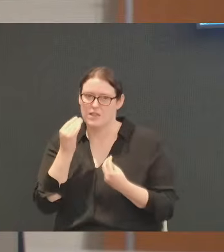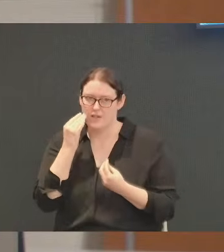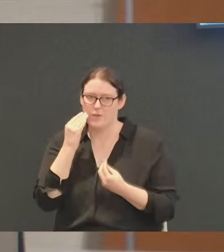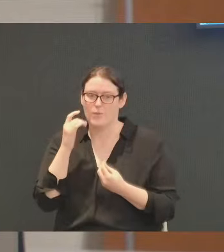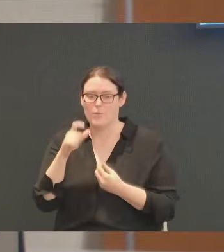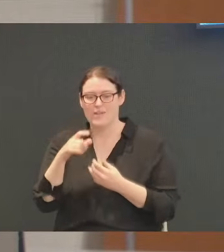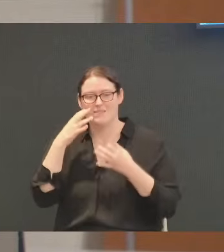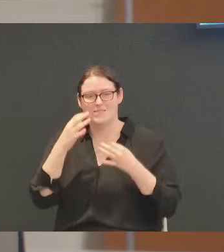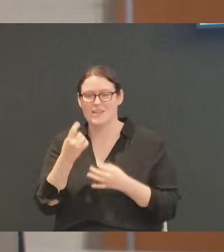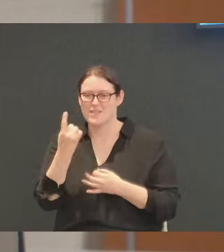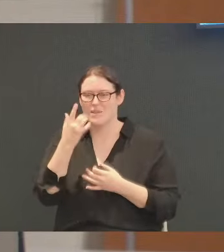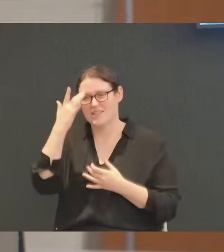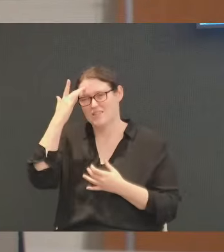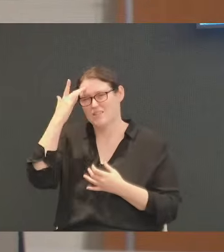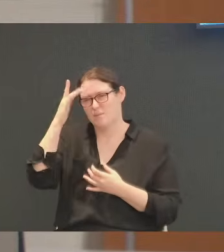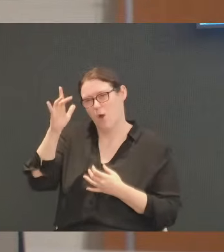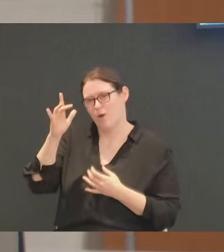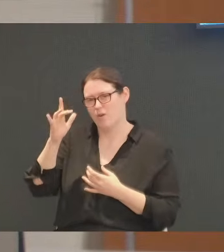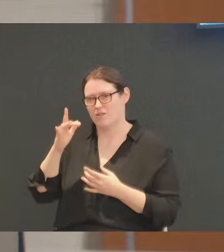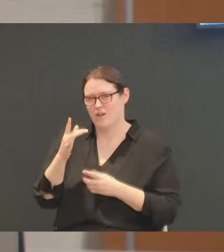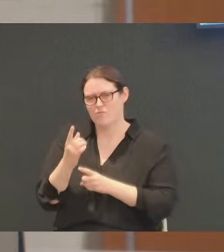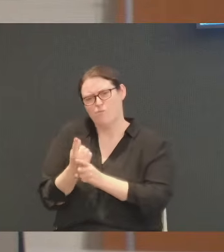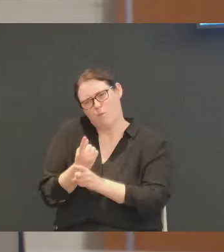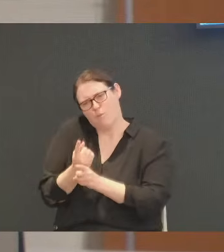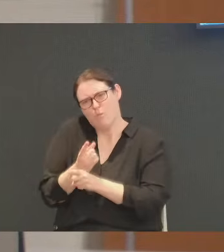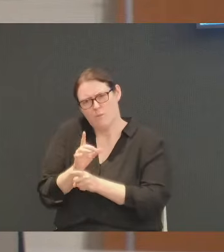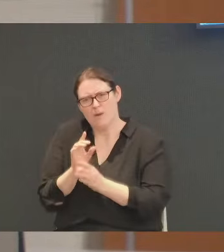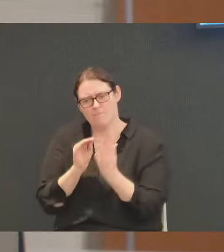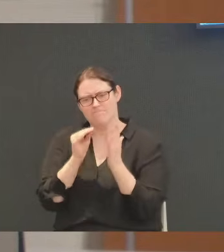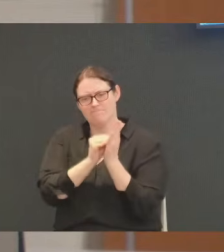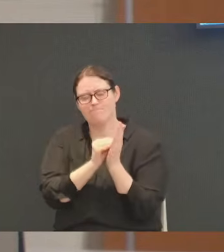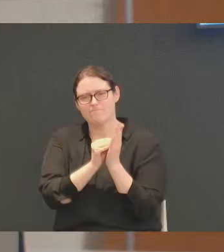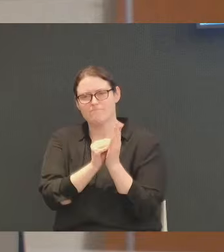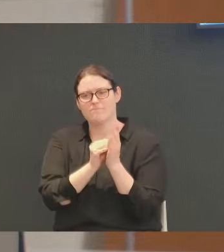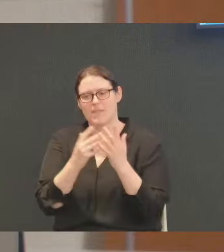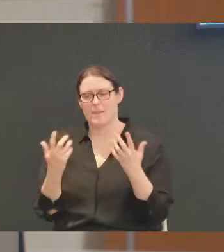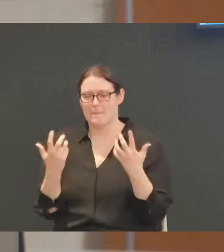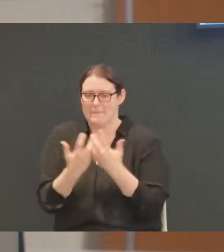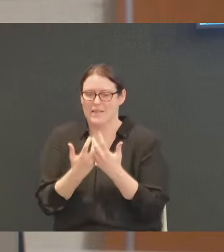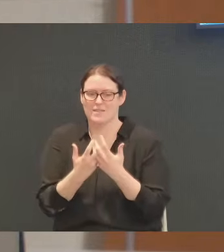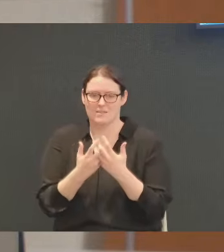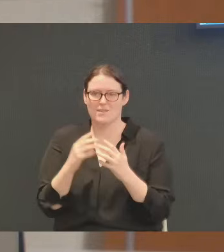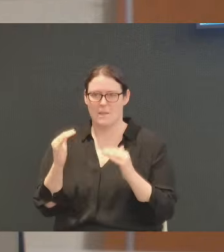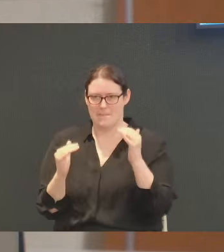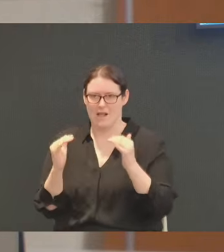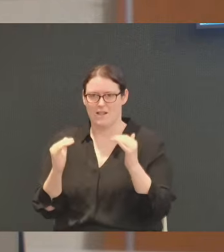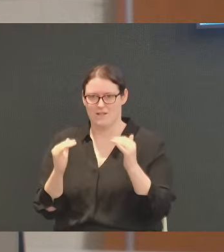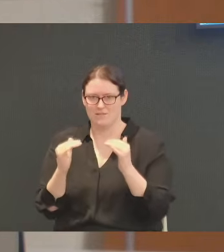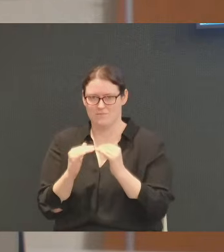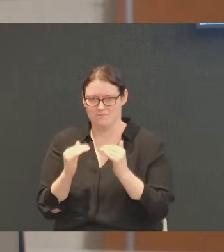that's smart and reasonable on the ballot that meets the need that will win in November because